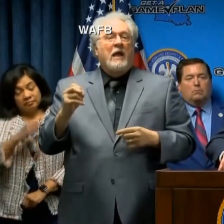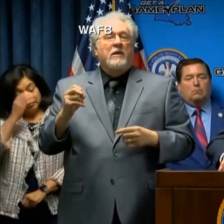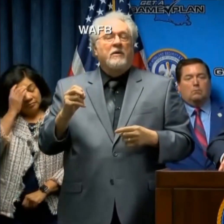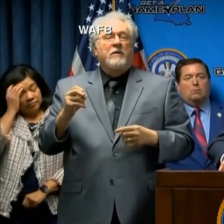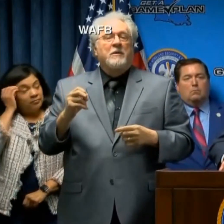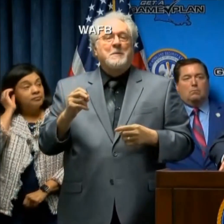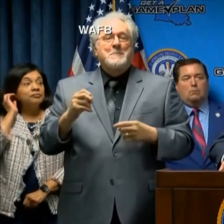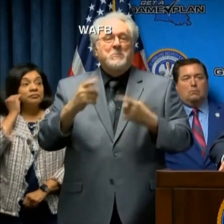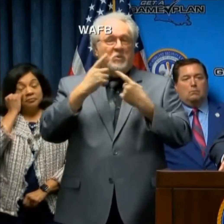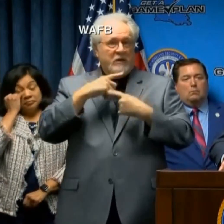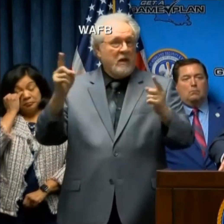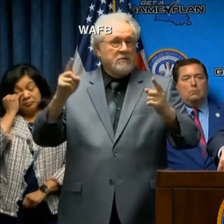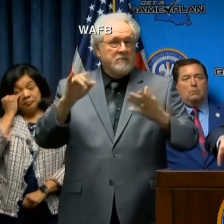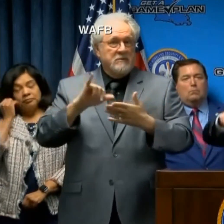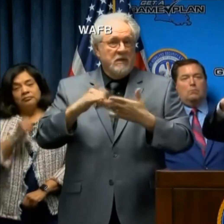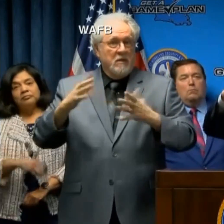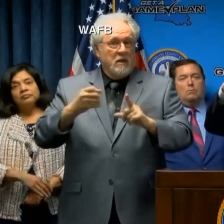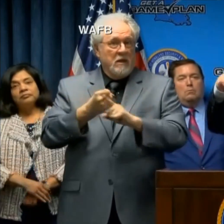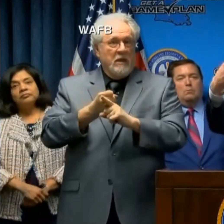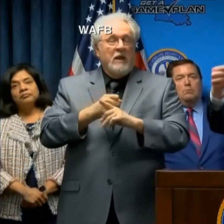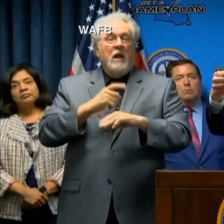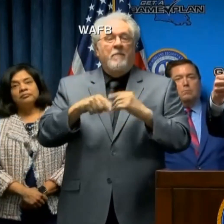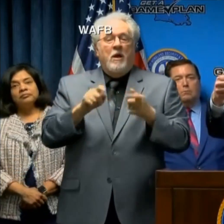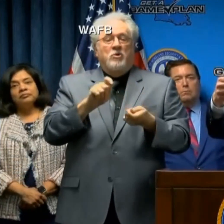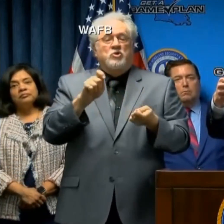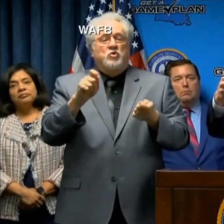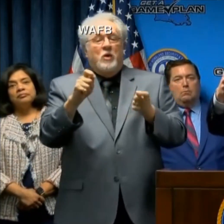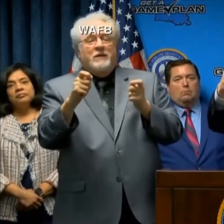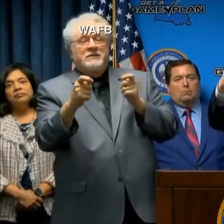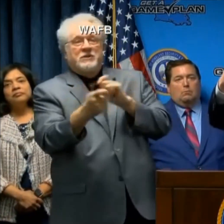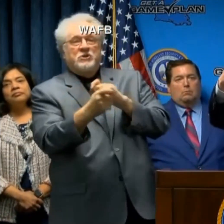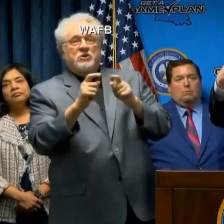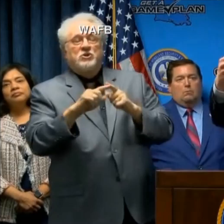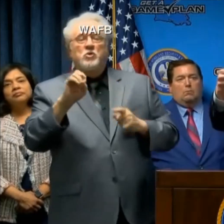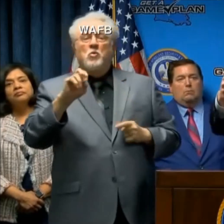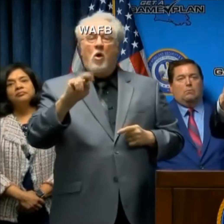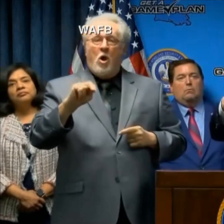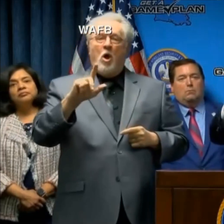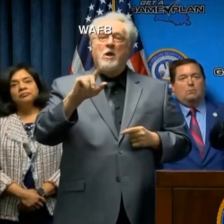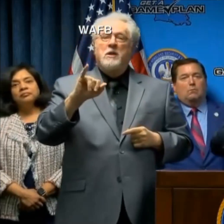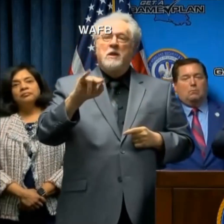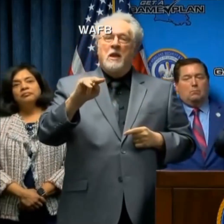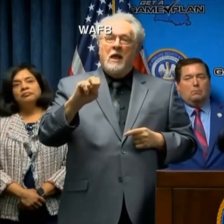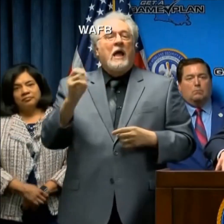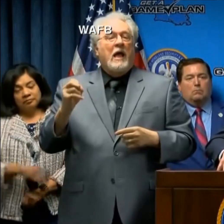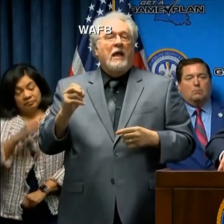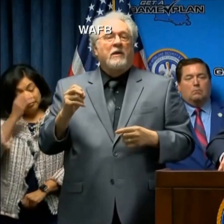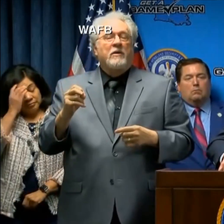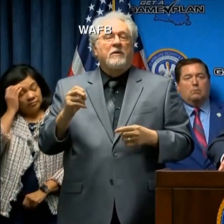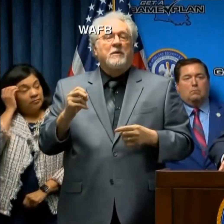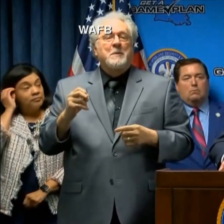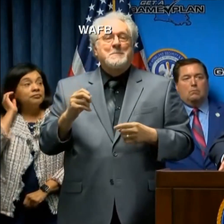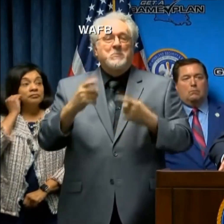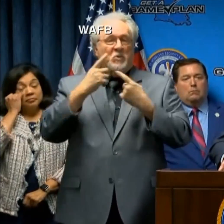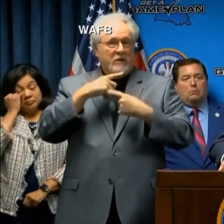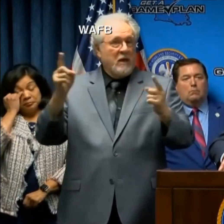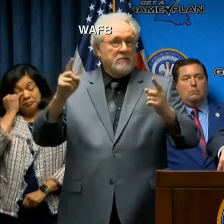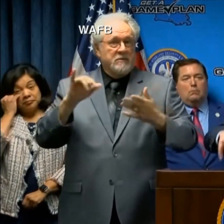the announcements that have come have been about a transition to online education at a later date the announcements that have come have been